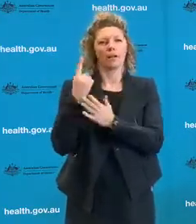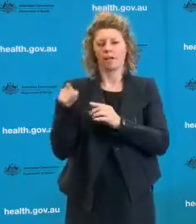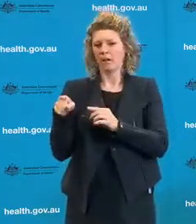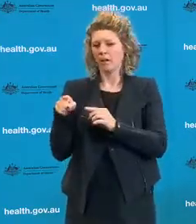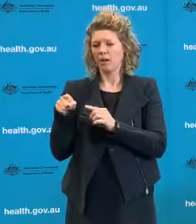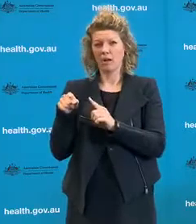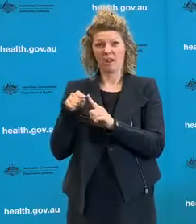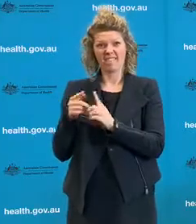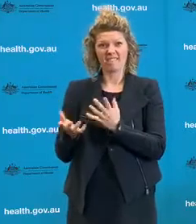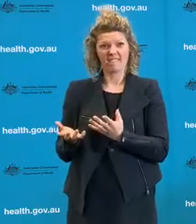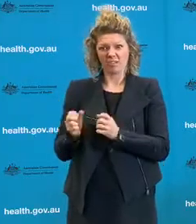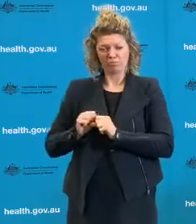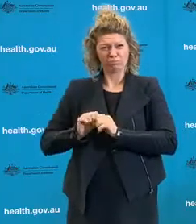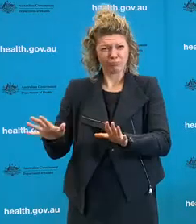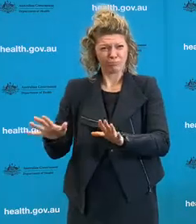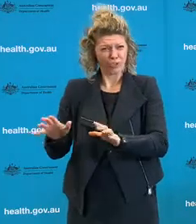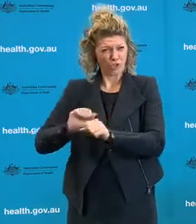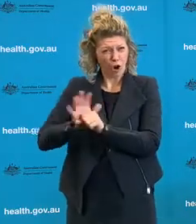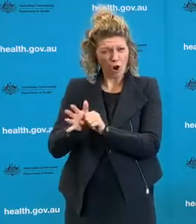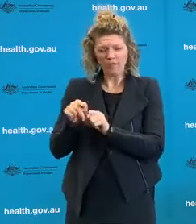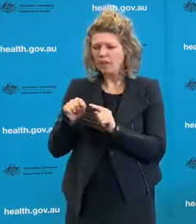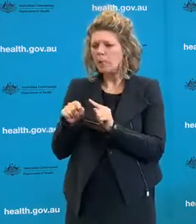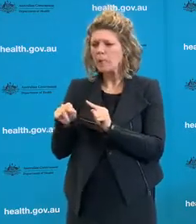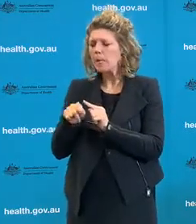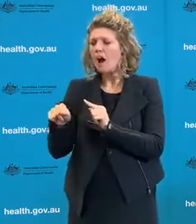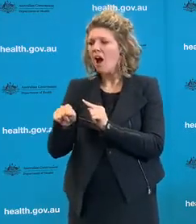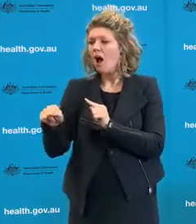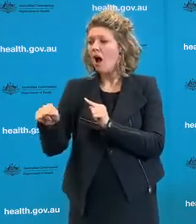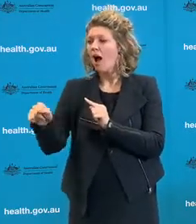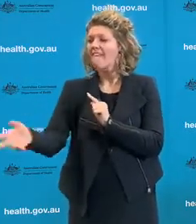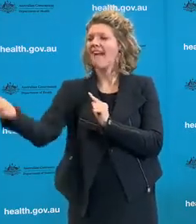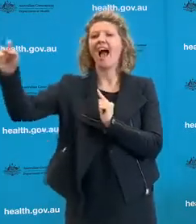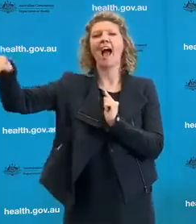the transmission links and then after, because